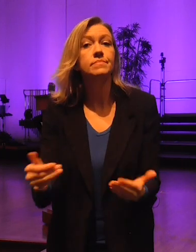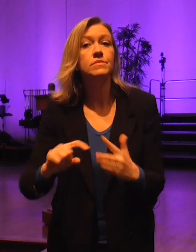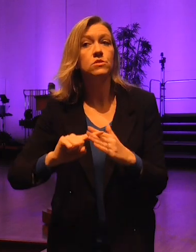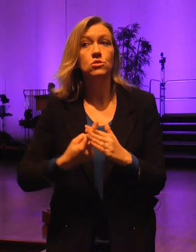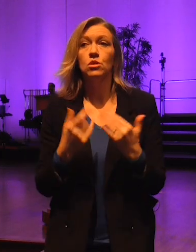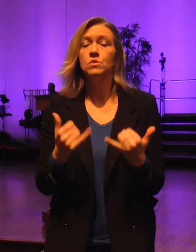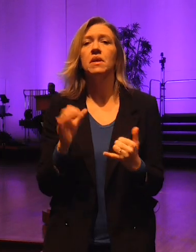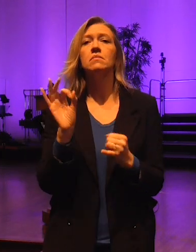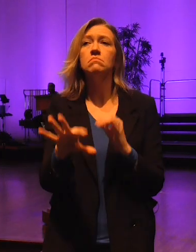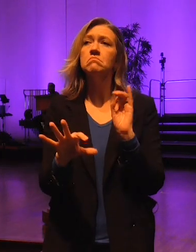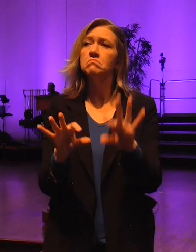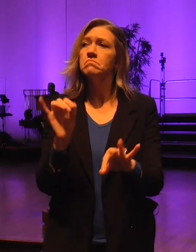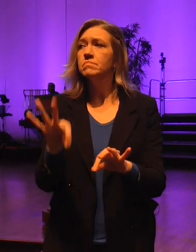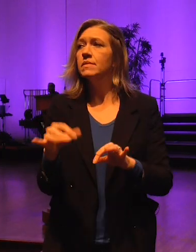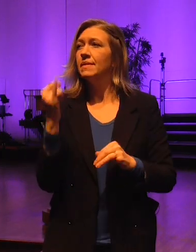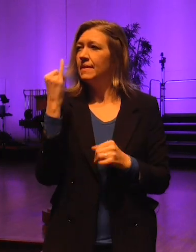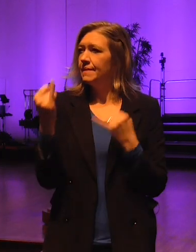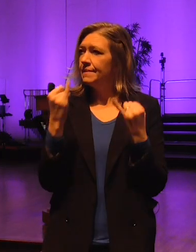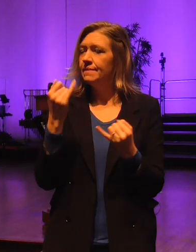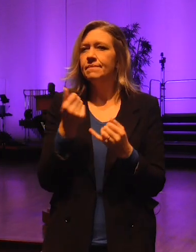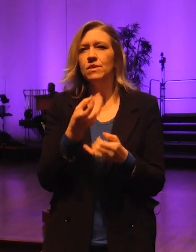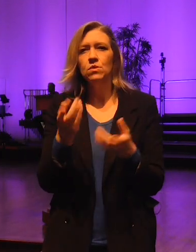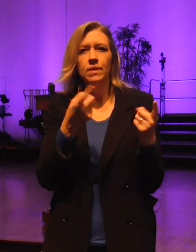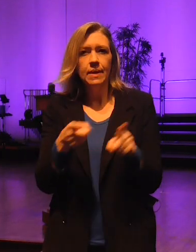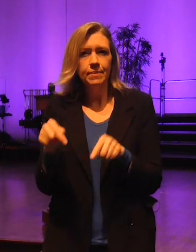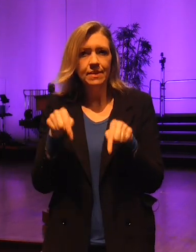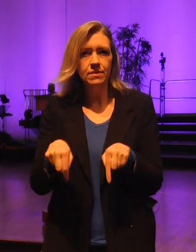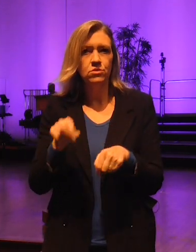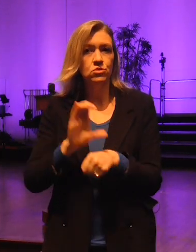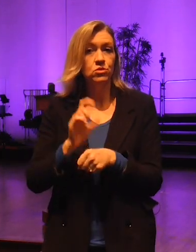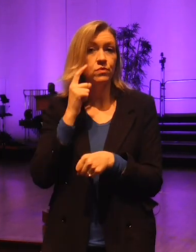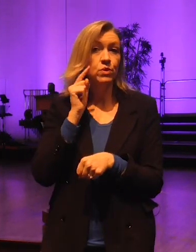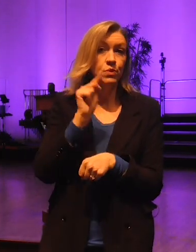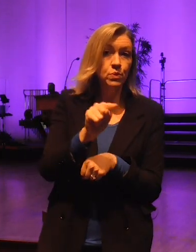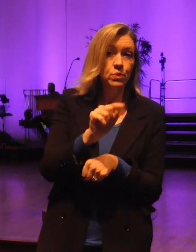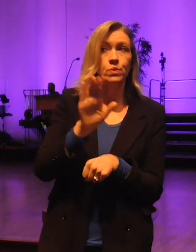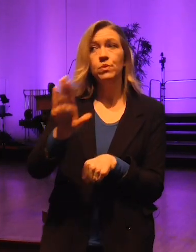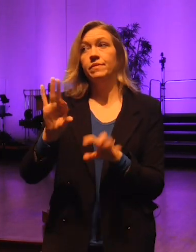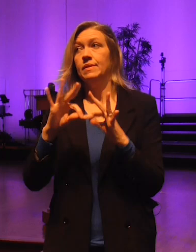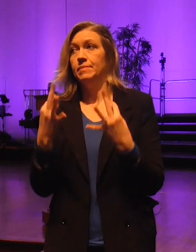a look at a few things coming up at Mile High church for you and your family Lynn MCT tager